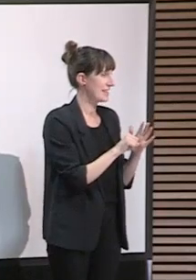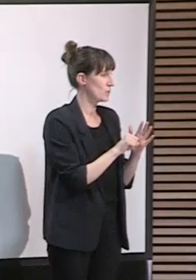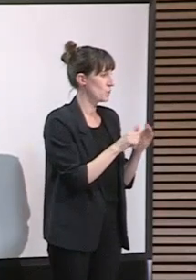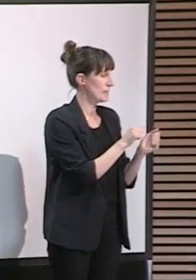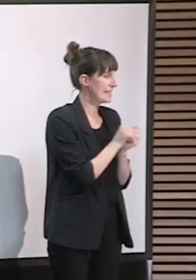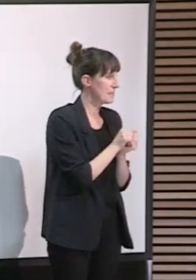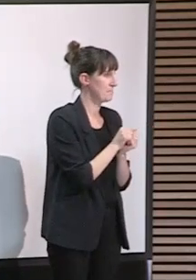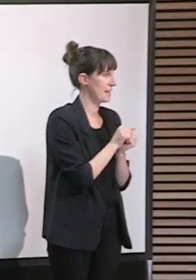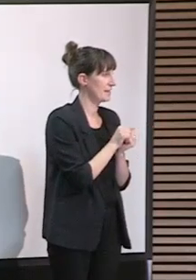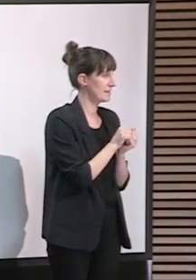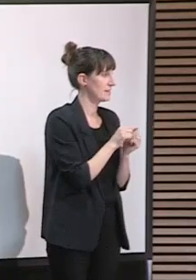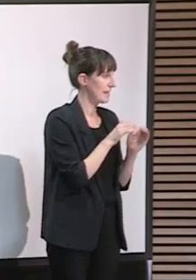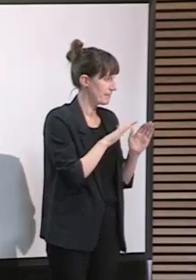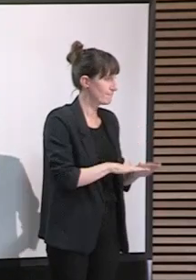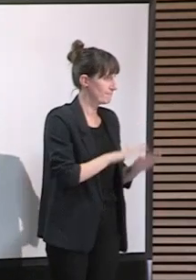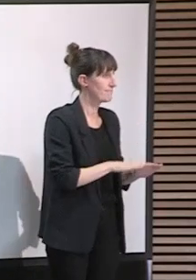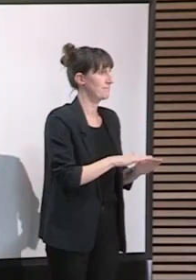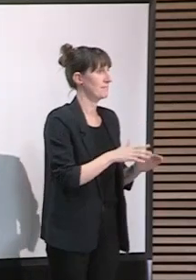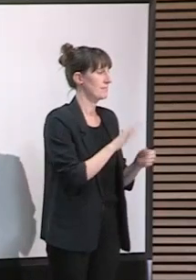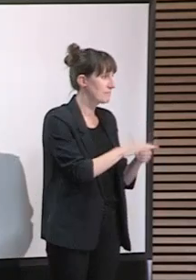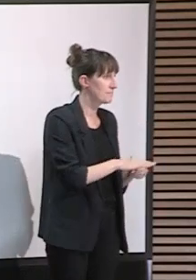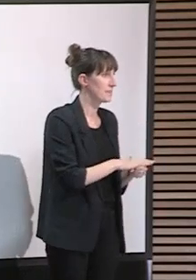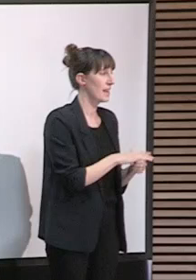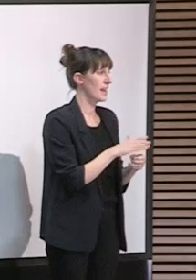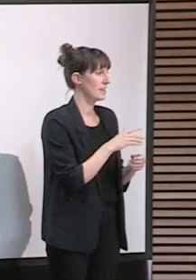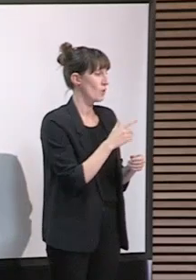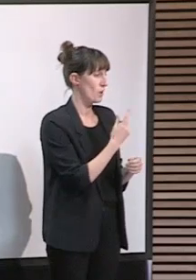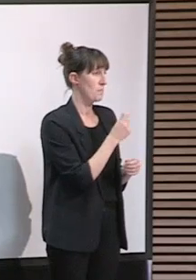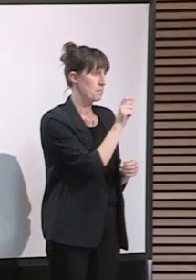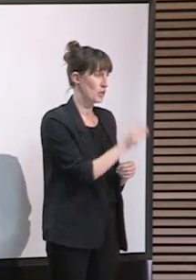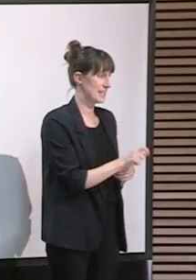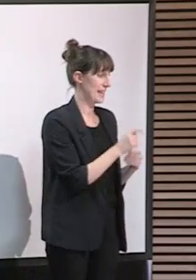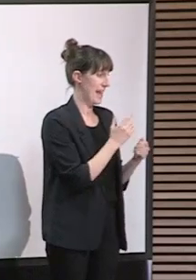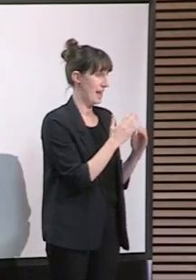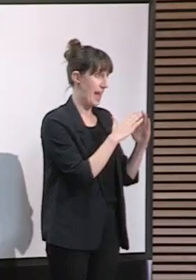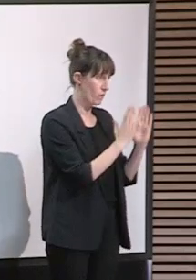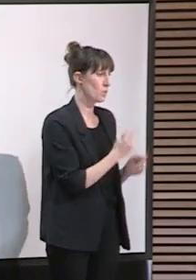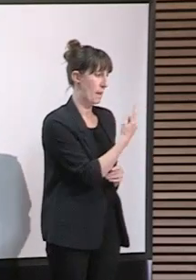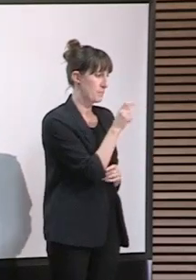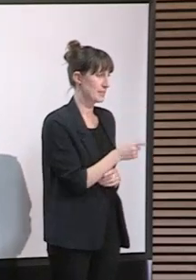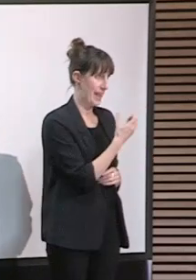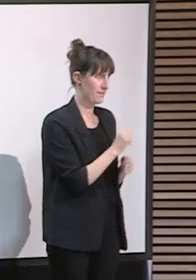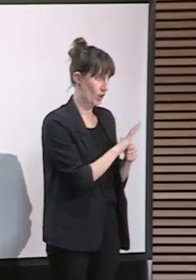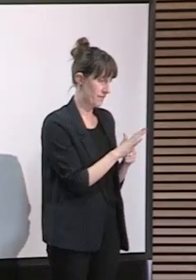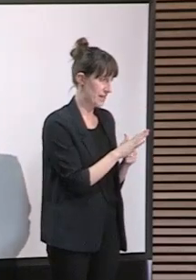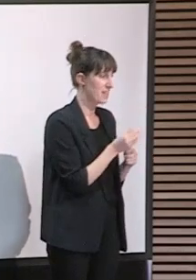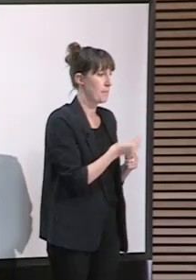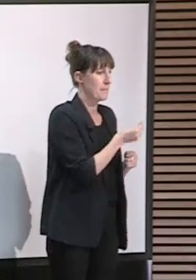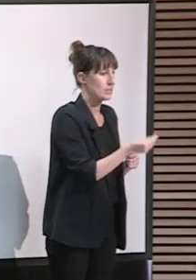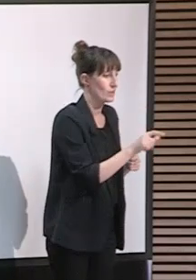it's quite a challenging virus and it -- and it can, no matter how people try, keep